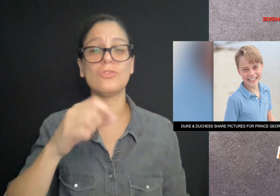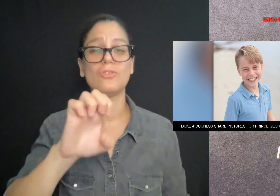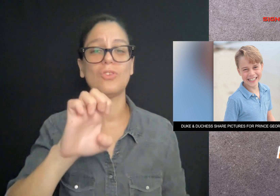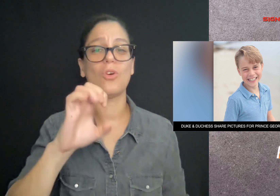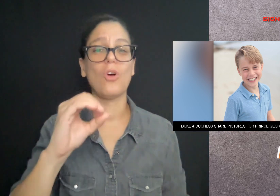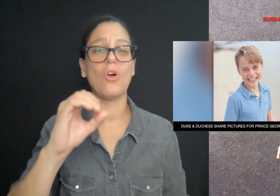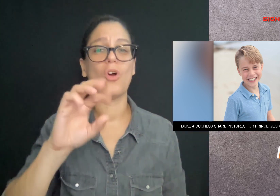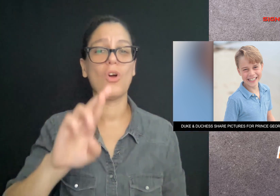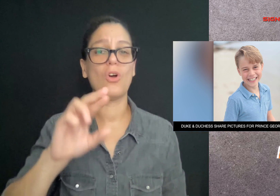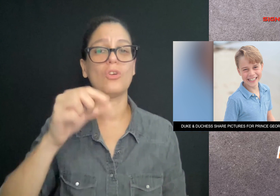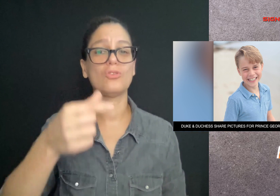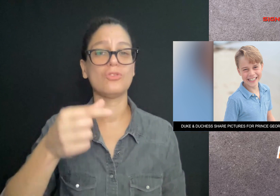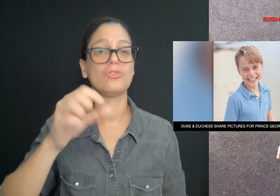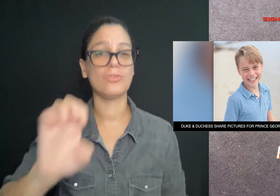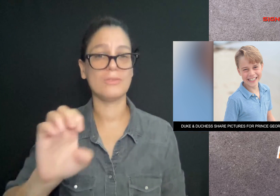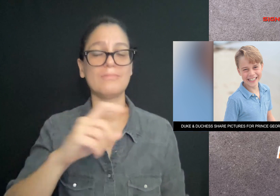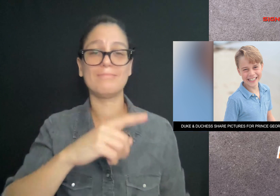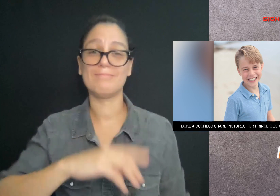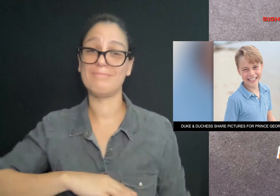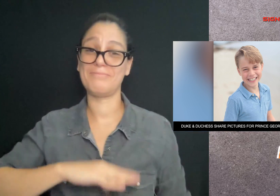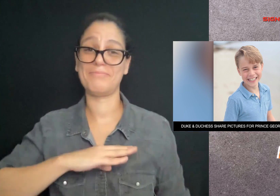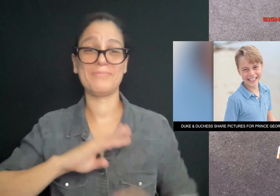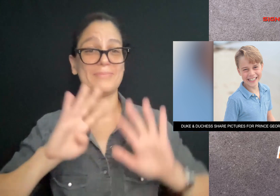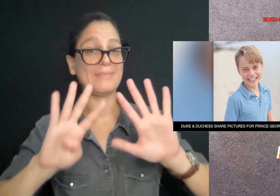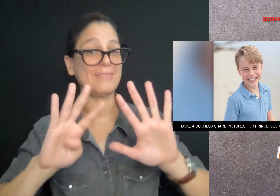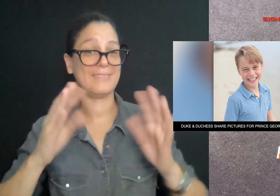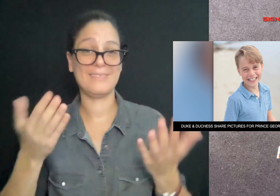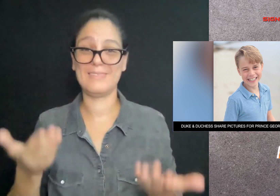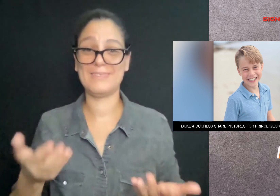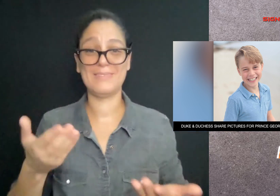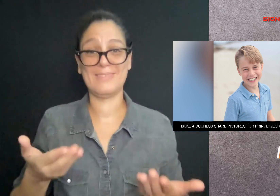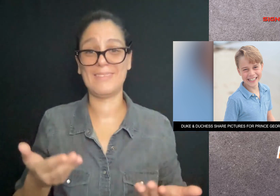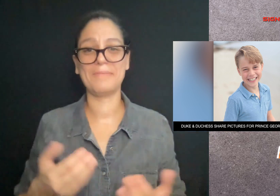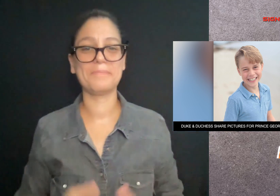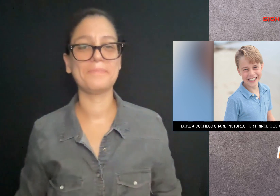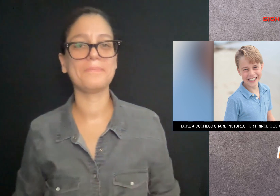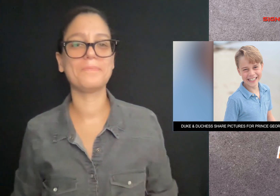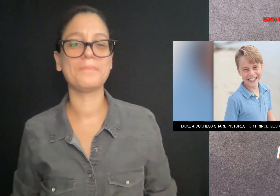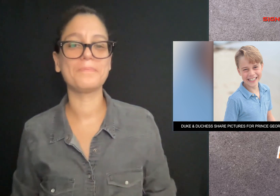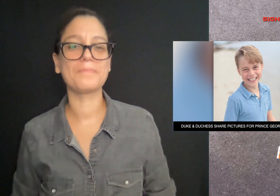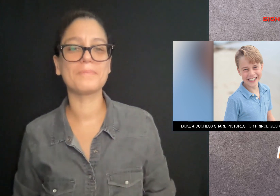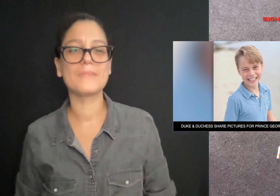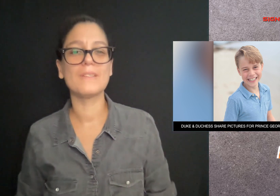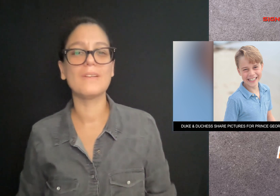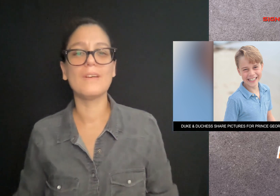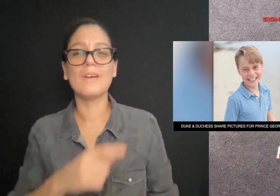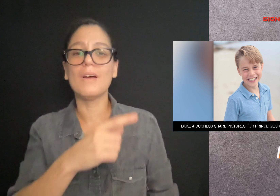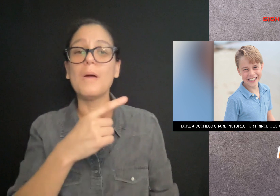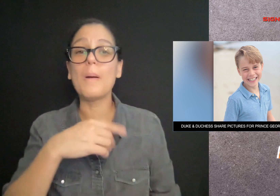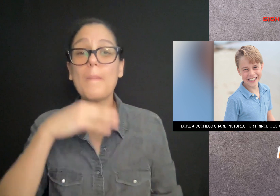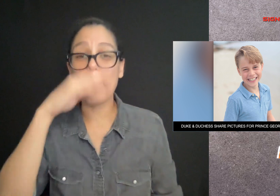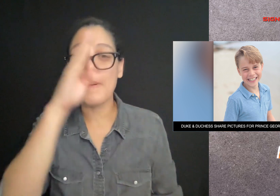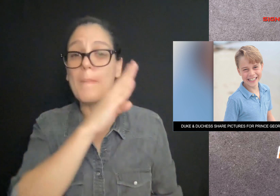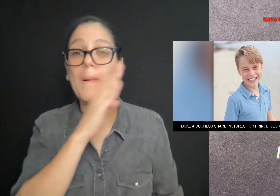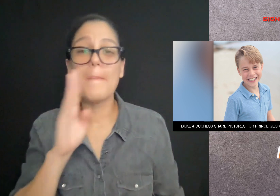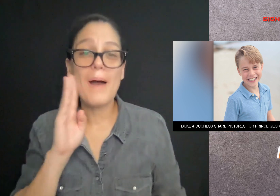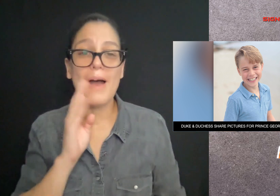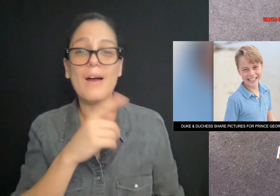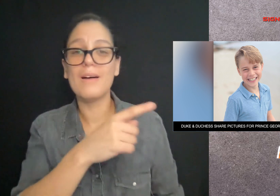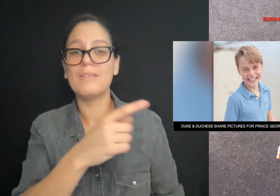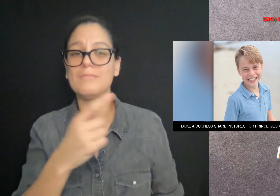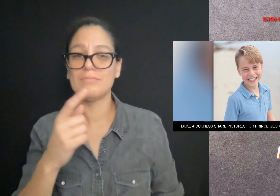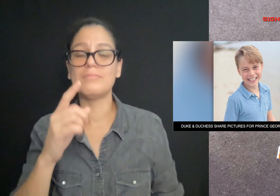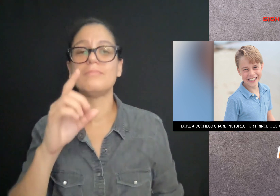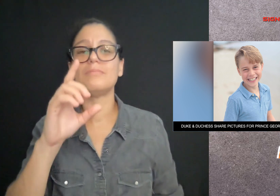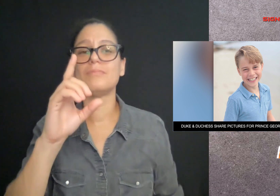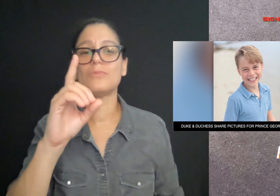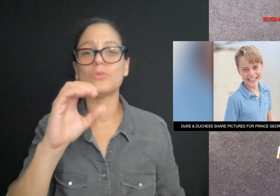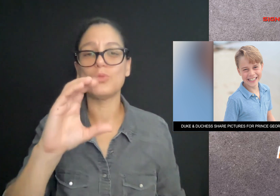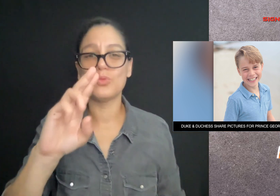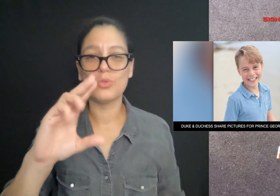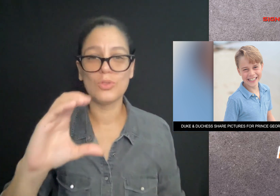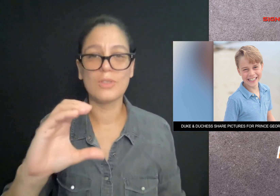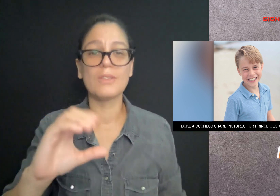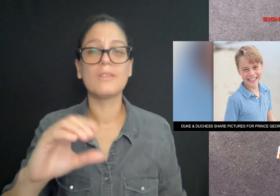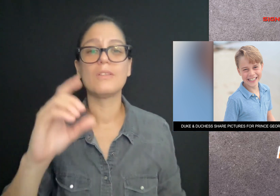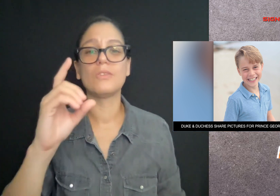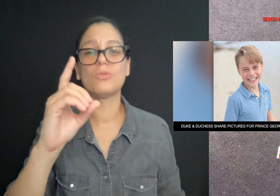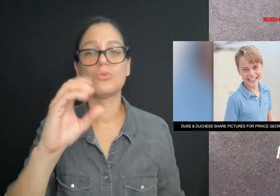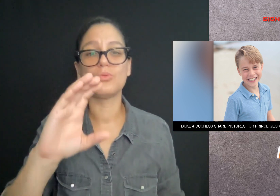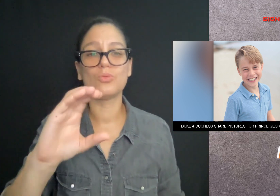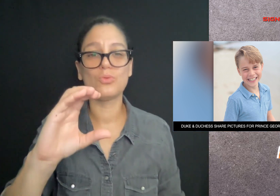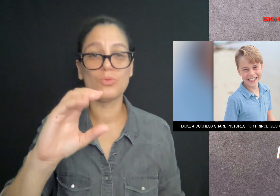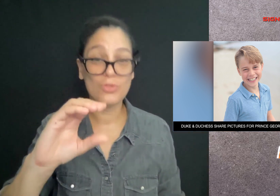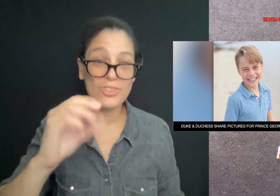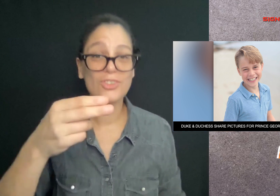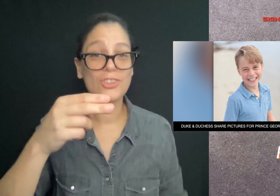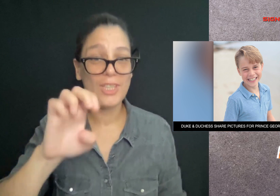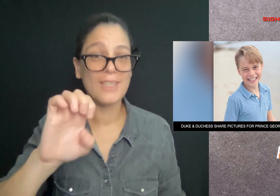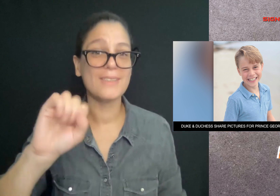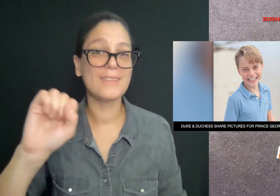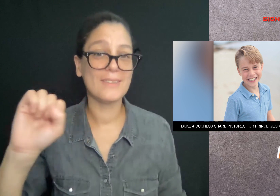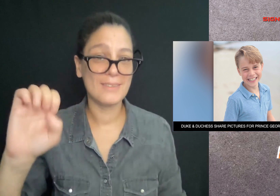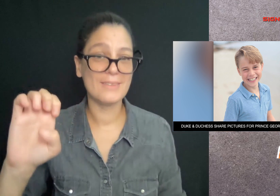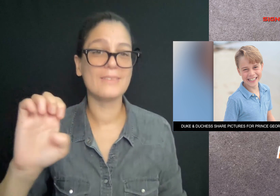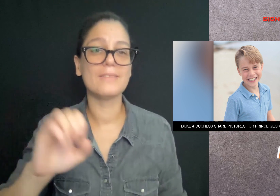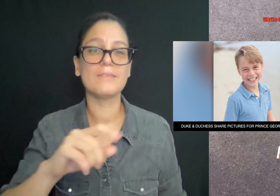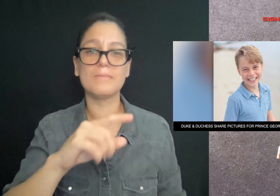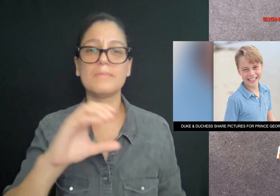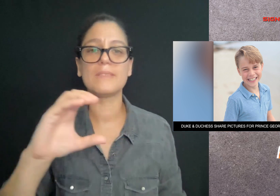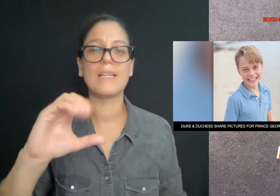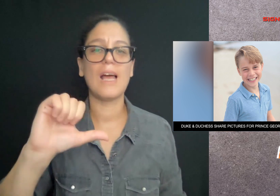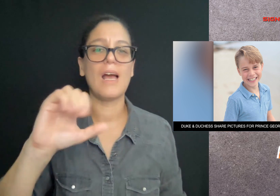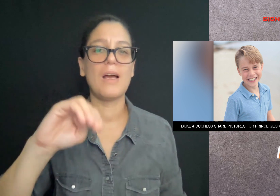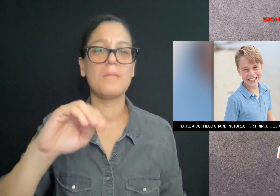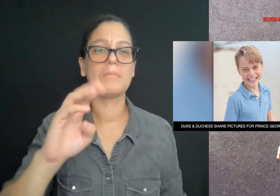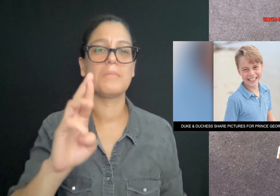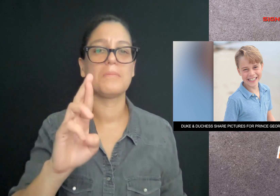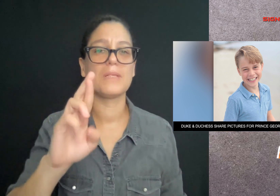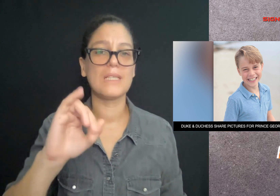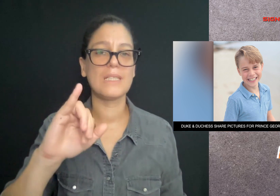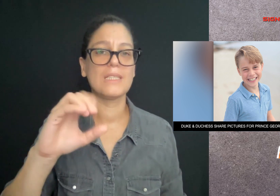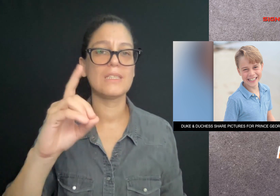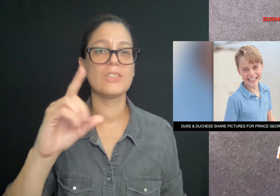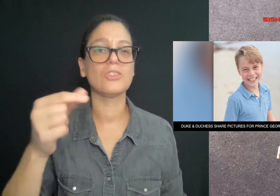Prince George turned nine years old on Friday his parents the Duke and Duchess of Cambridge